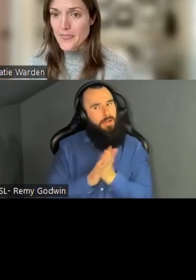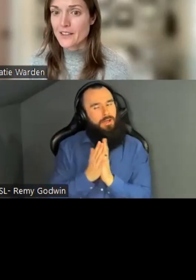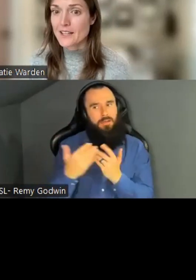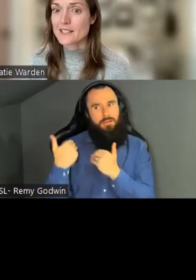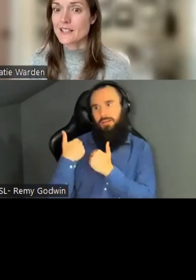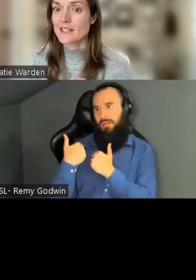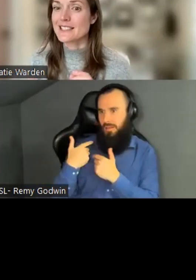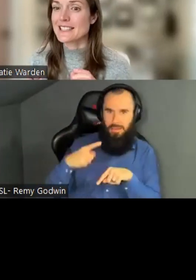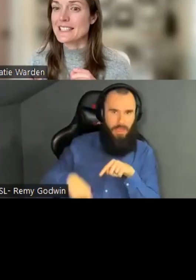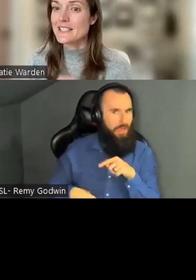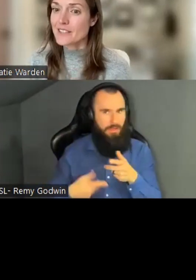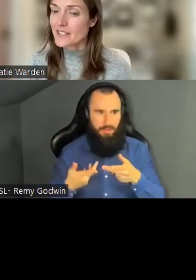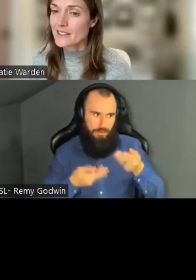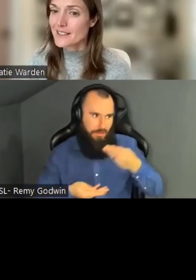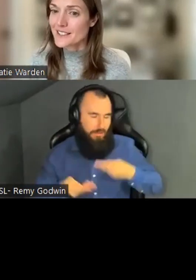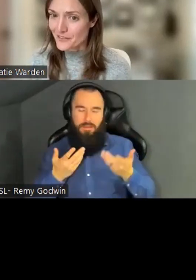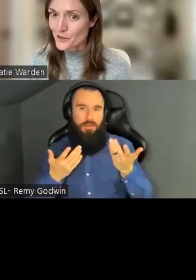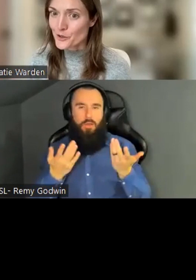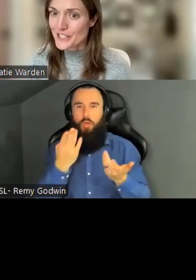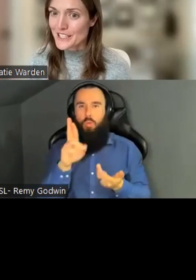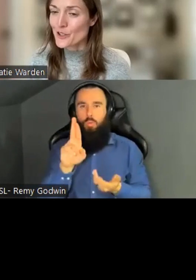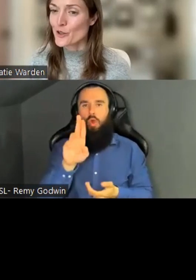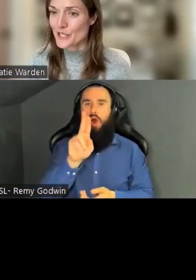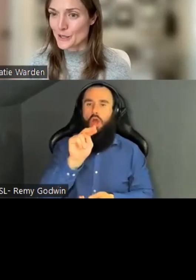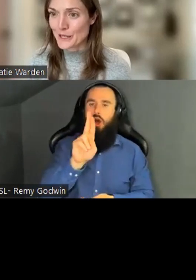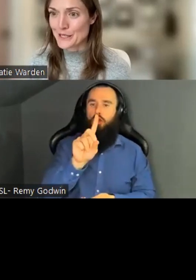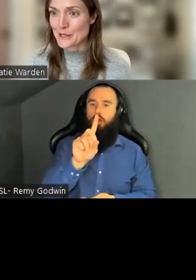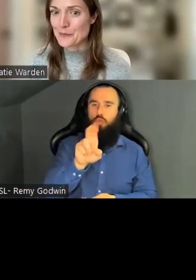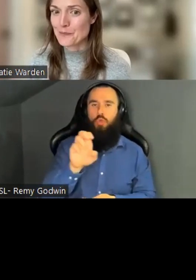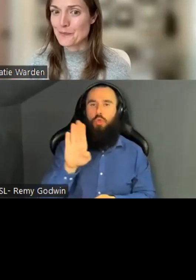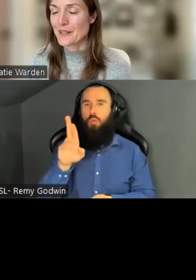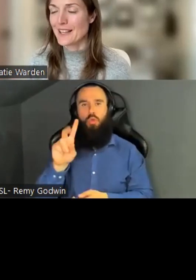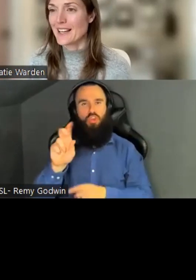Now that's a significant difficulty or expense.